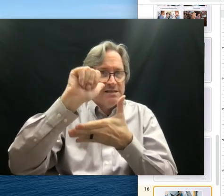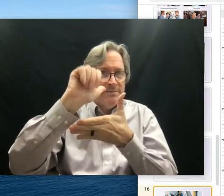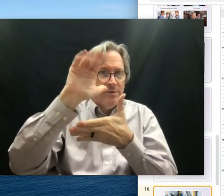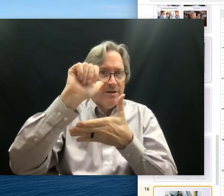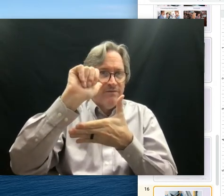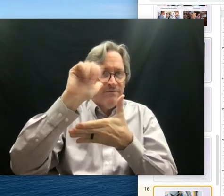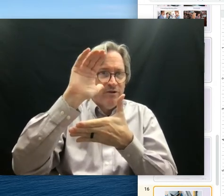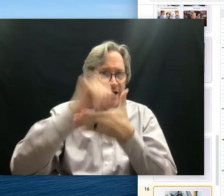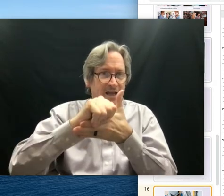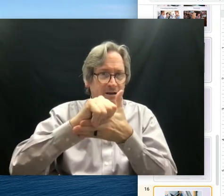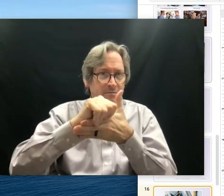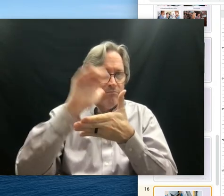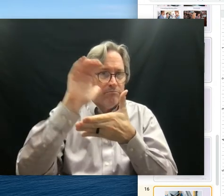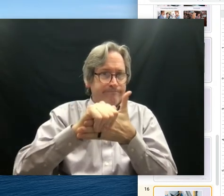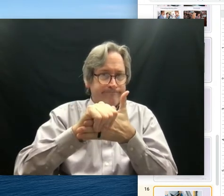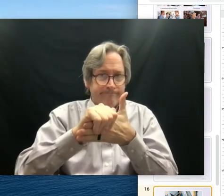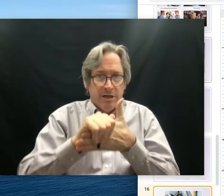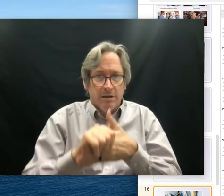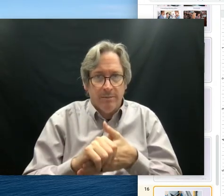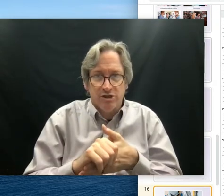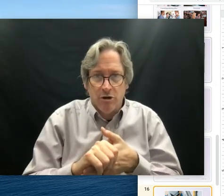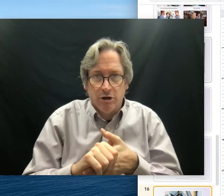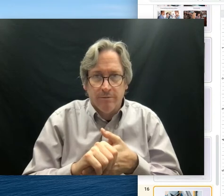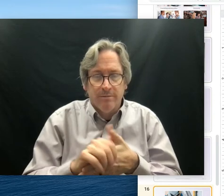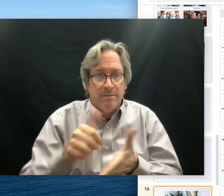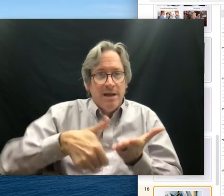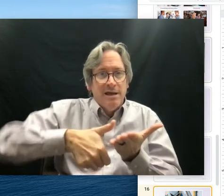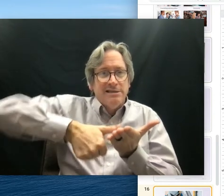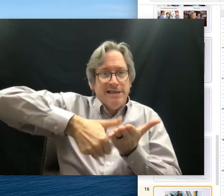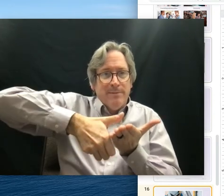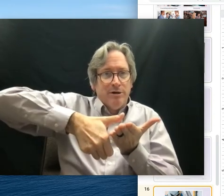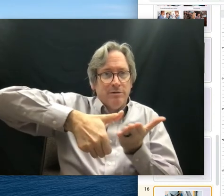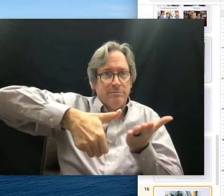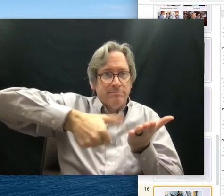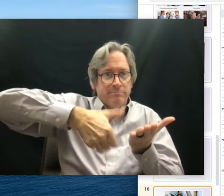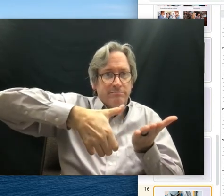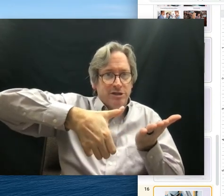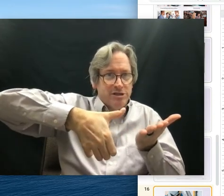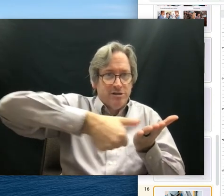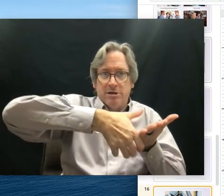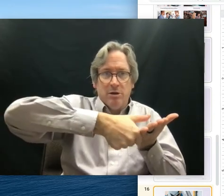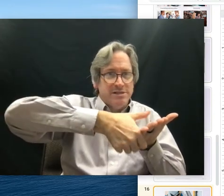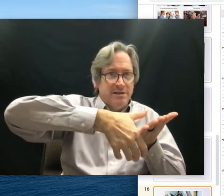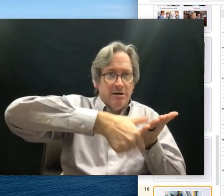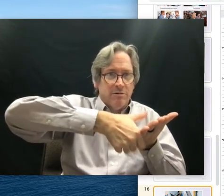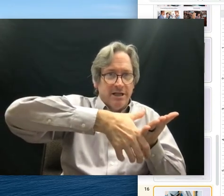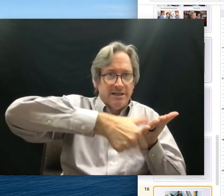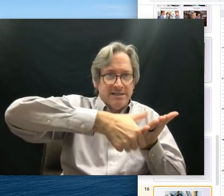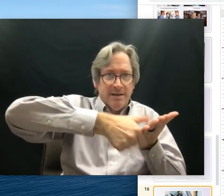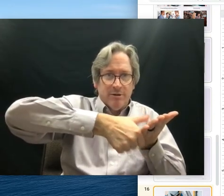to be with the full hand a little bit stronger stapler just close you know click that stapler